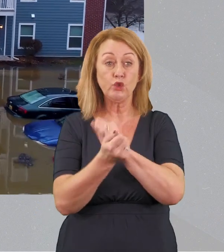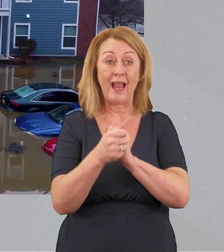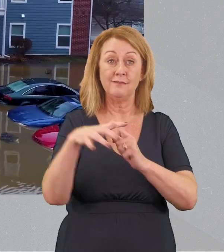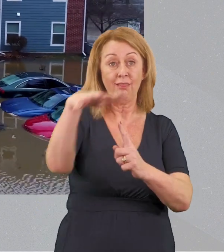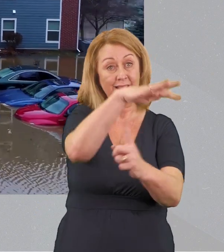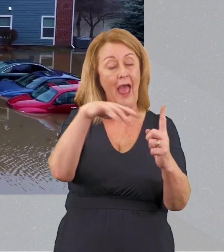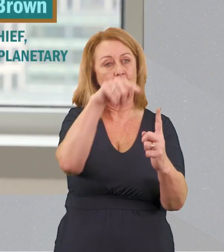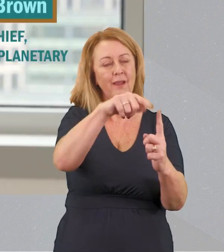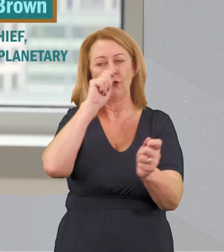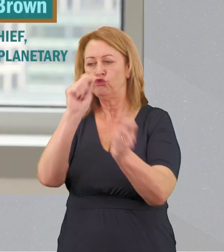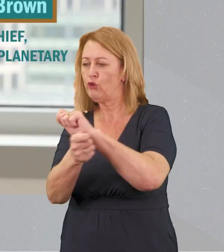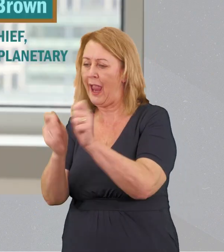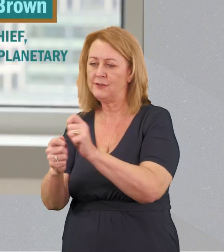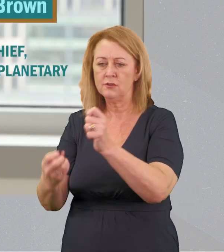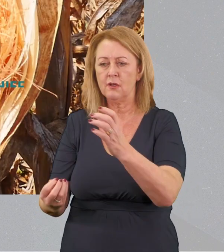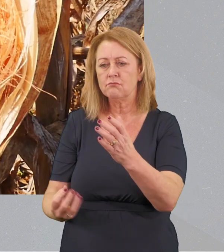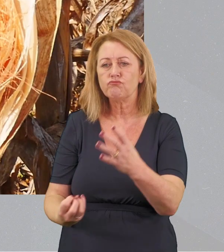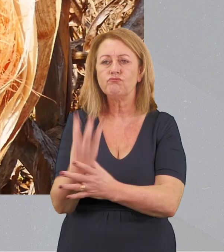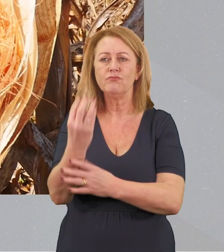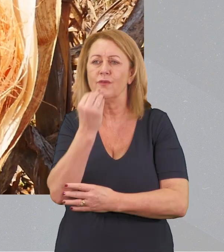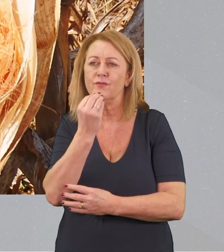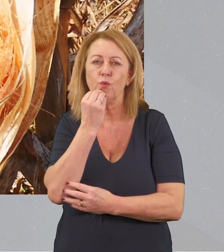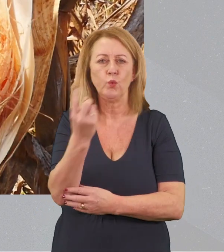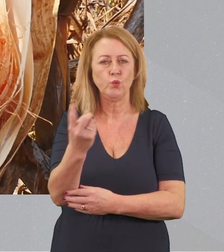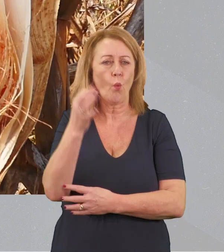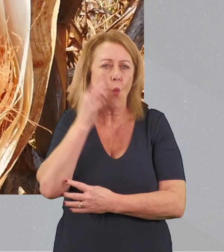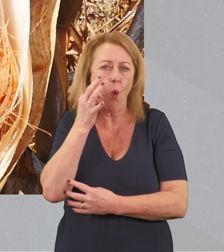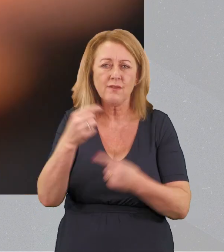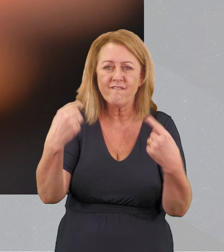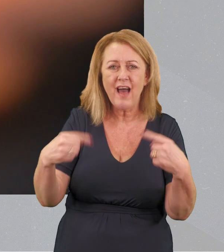So if you change the climate, you change all kinds of factors. What crops you can grow, what water that's available.